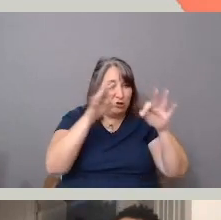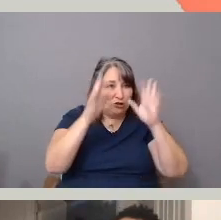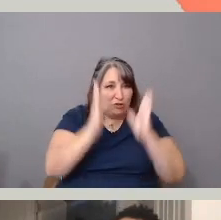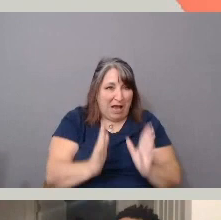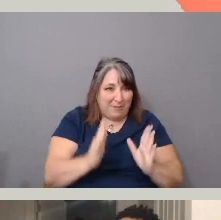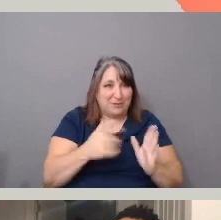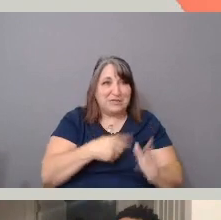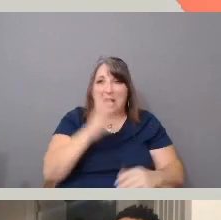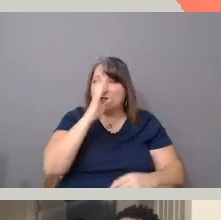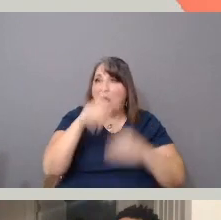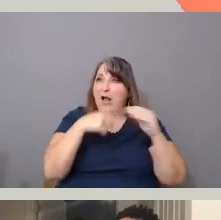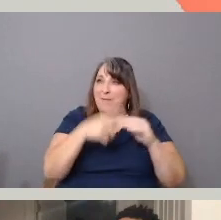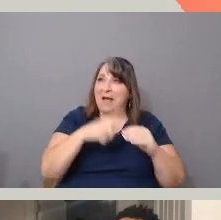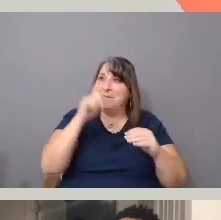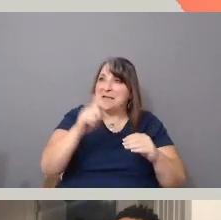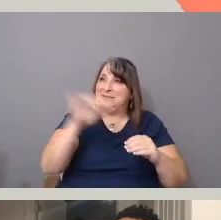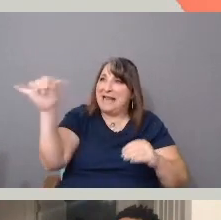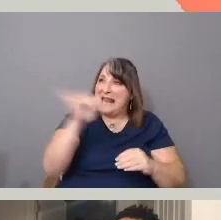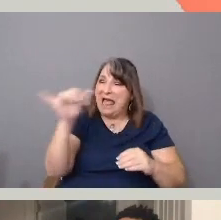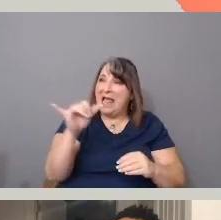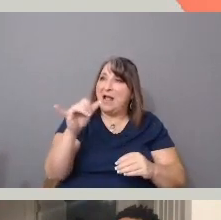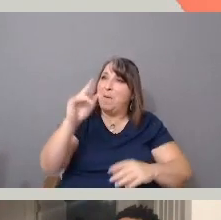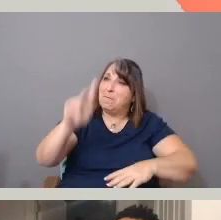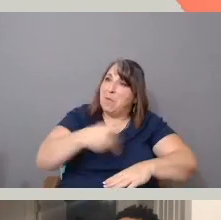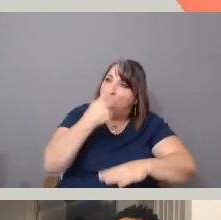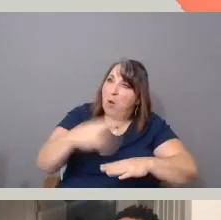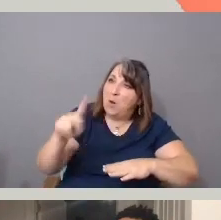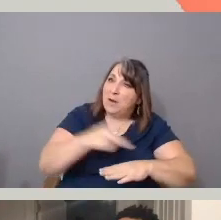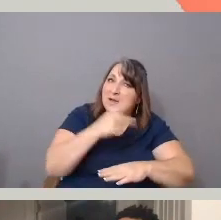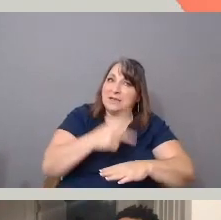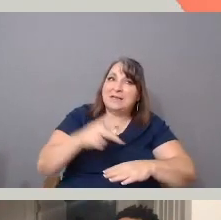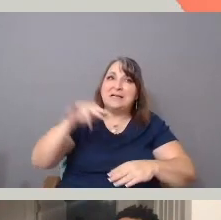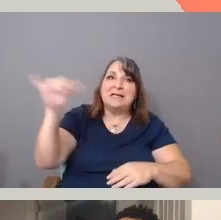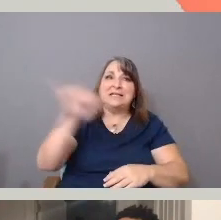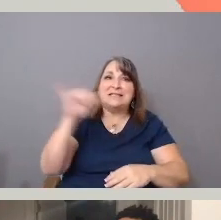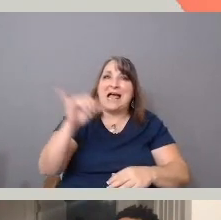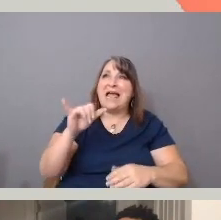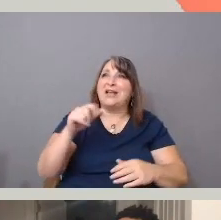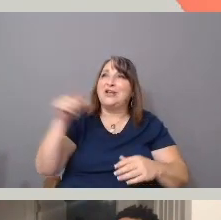like poetry and how it's also like being the piccolo in the symphony, you know.